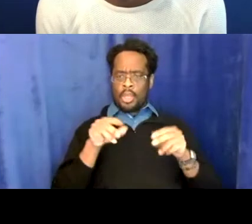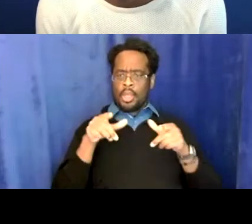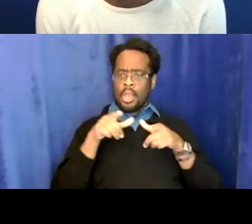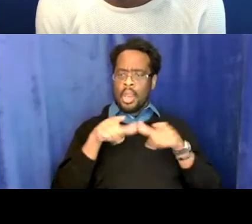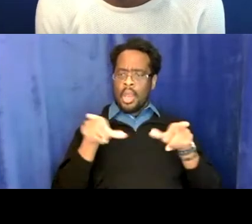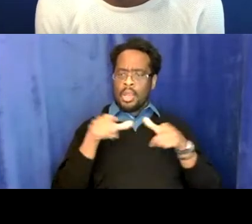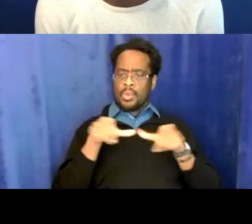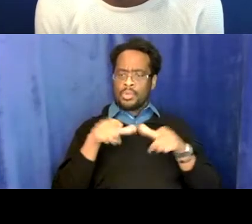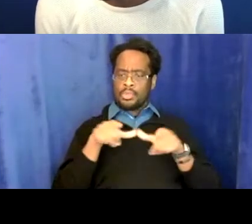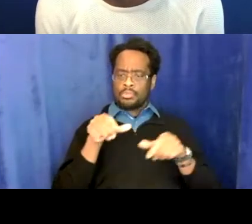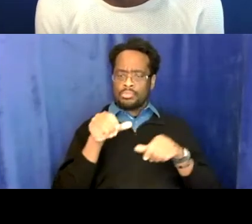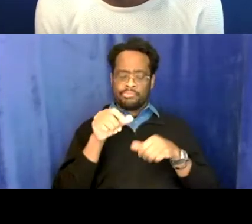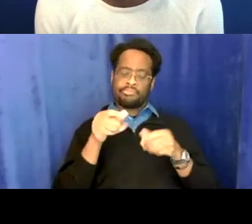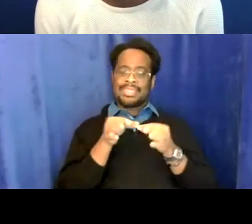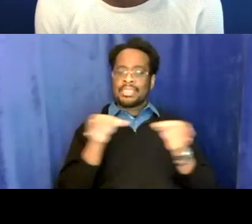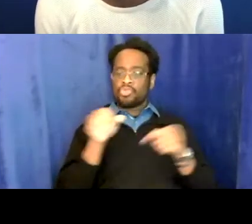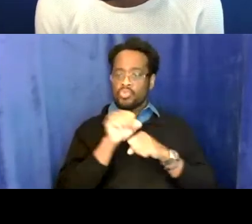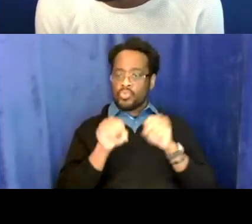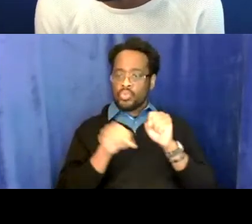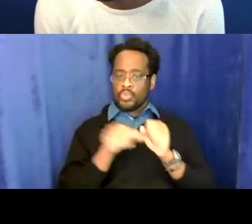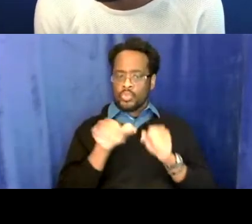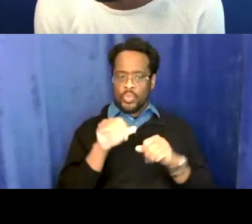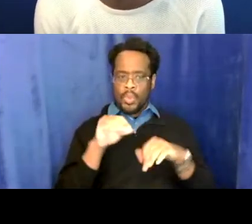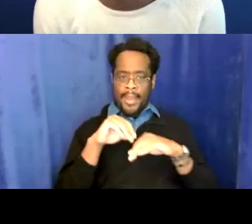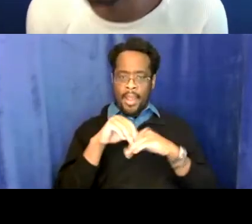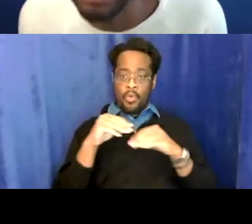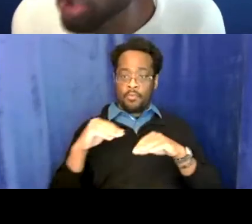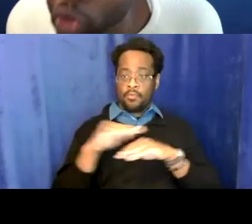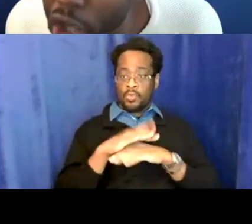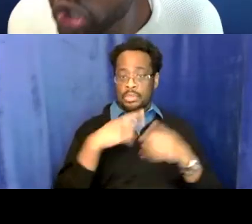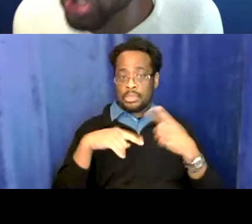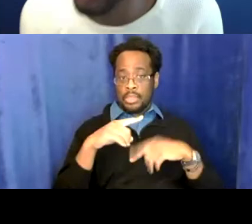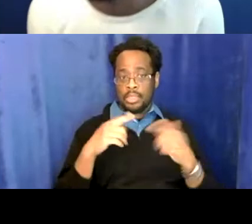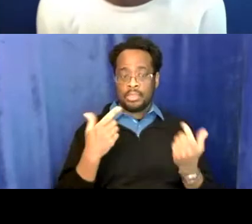when you look at certain areas and you look at language or the sentence structure and how